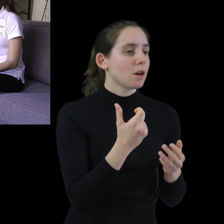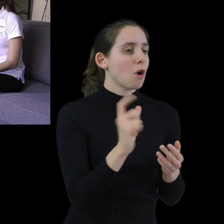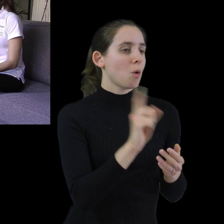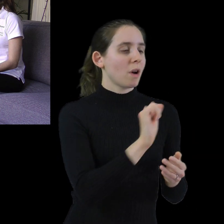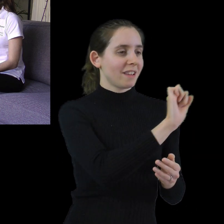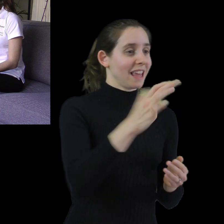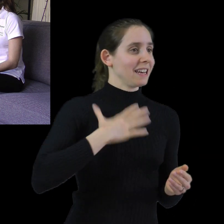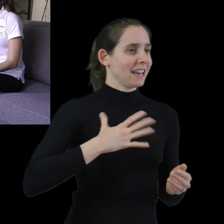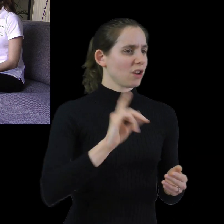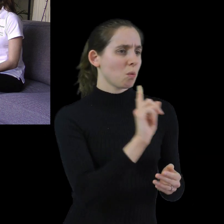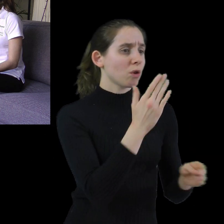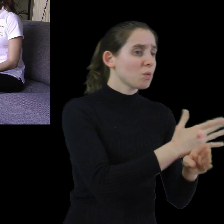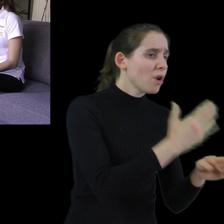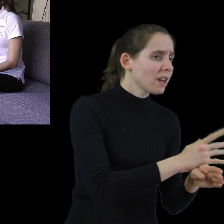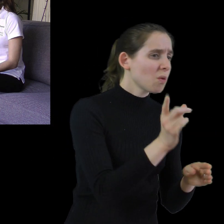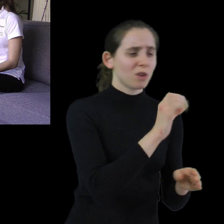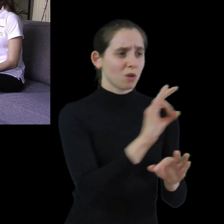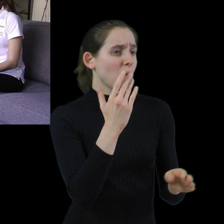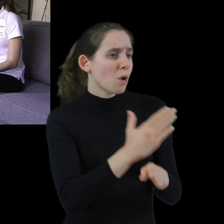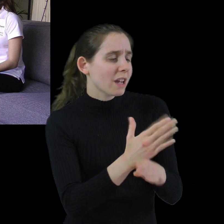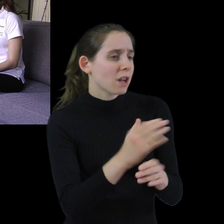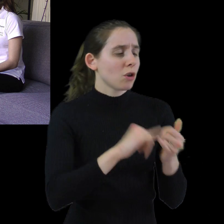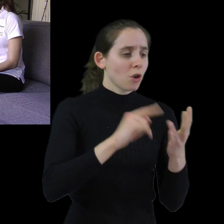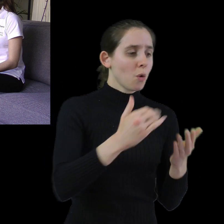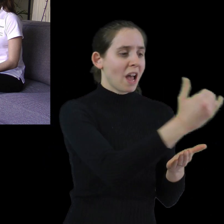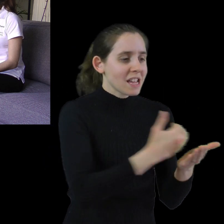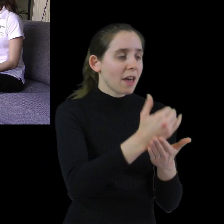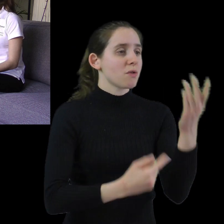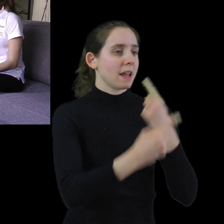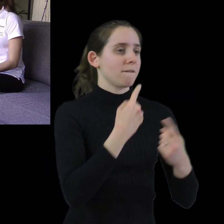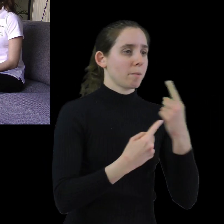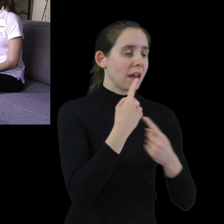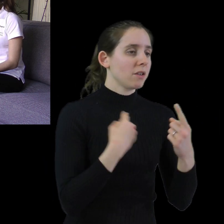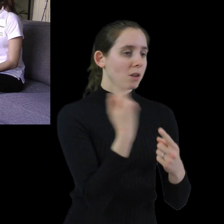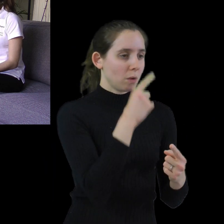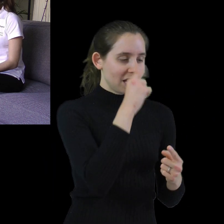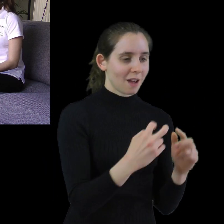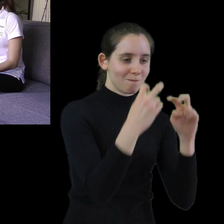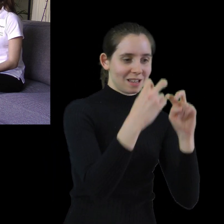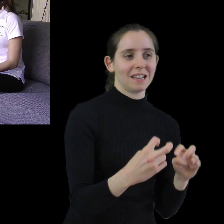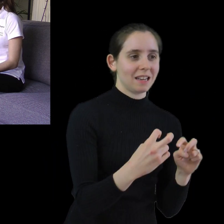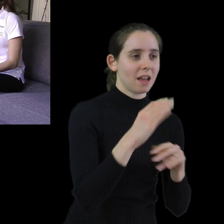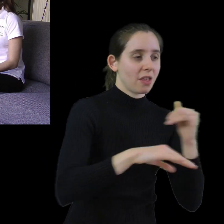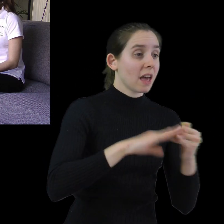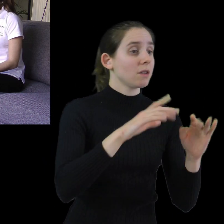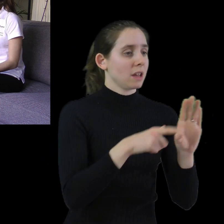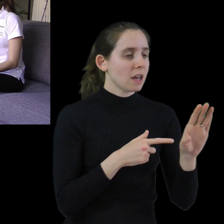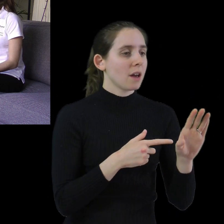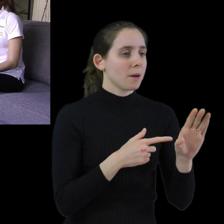their needs are. What's working, what isn't working. So we're gathering information that we can then sit together, at the end of the year, and then